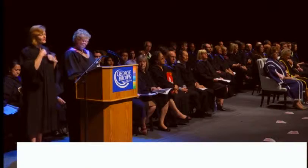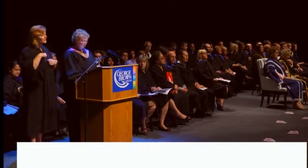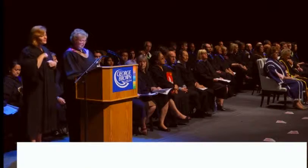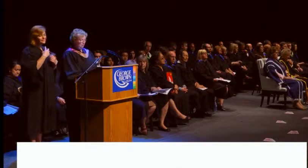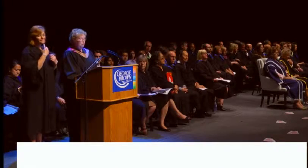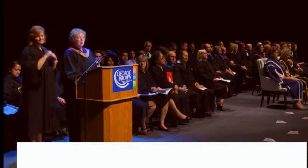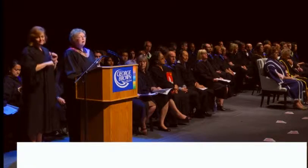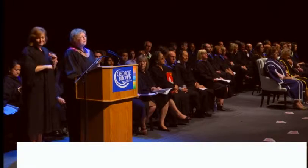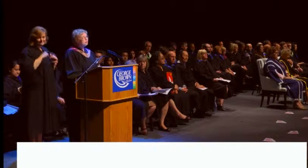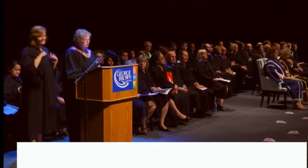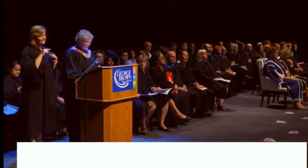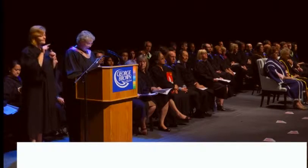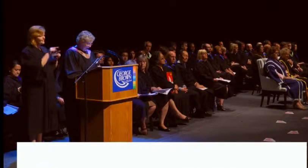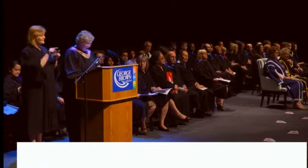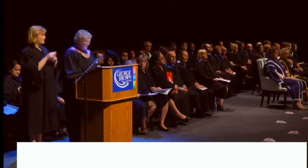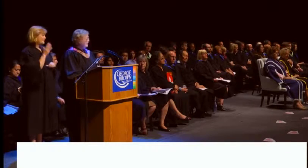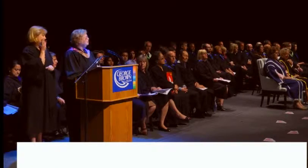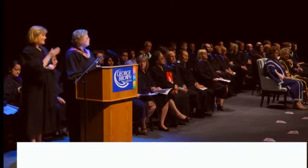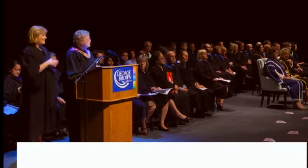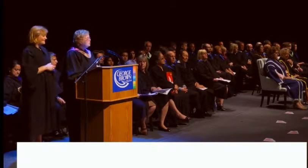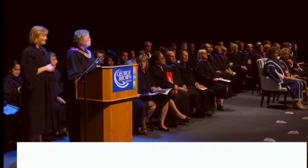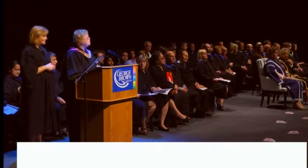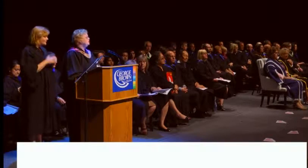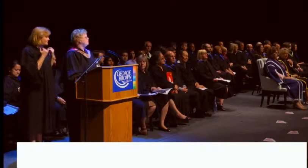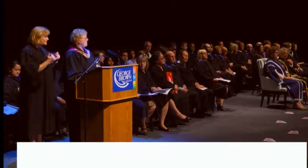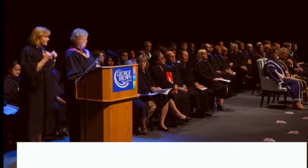WE ARE PROUD OF YOU TODAY AND WE WILL BE TOMORROW.